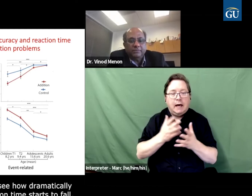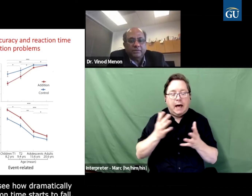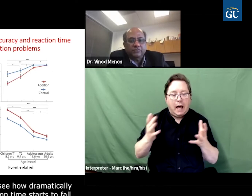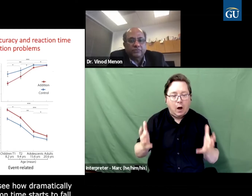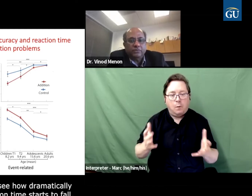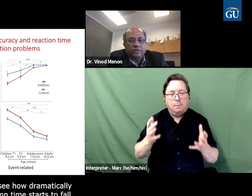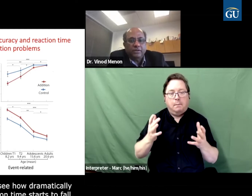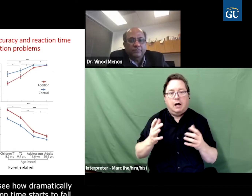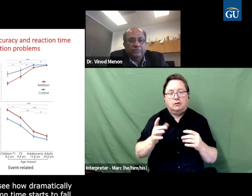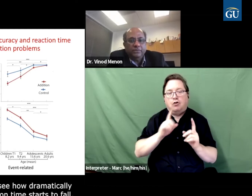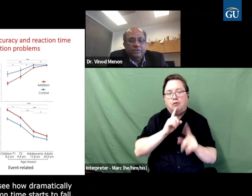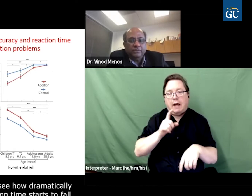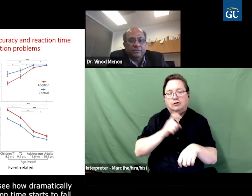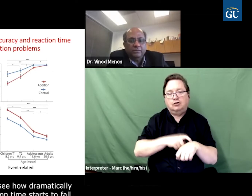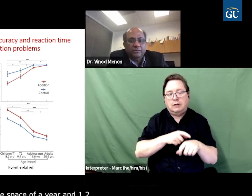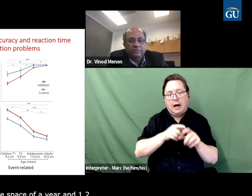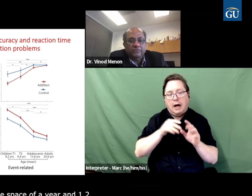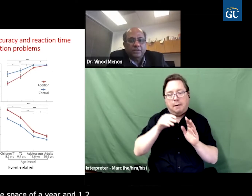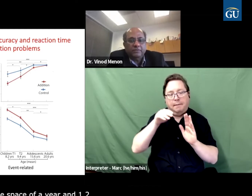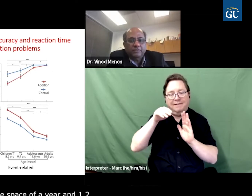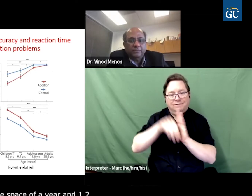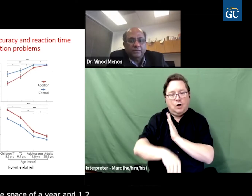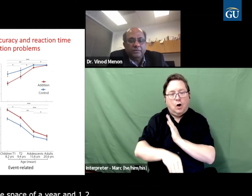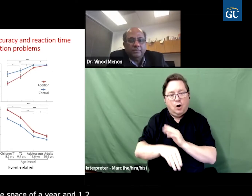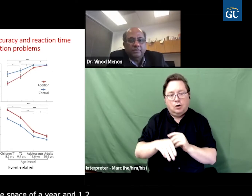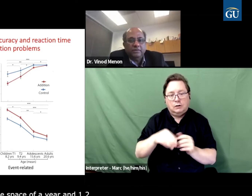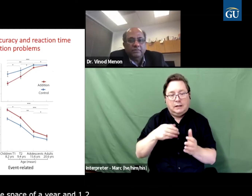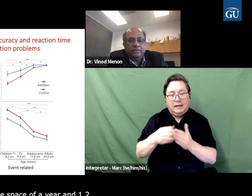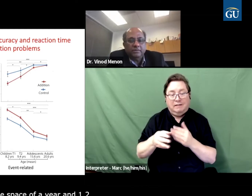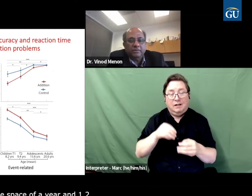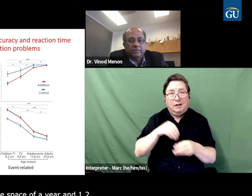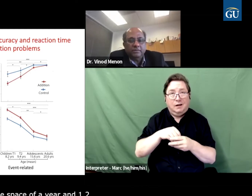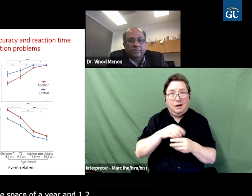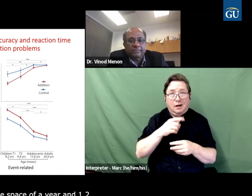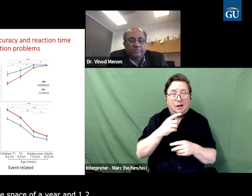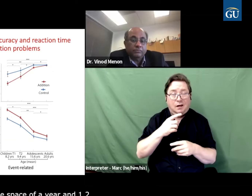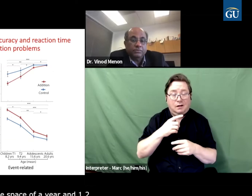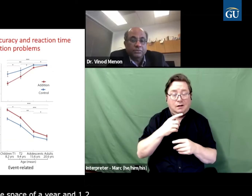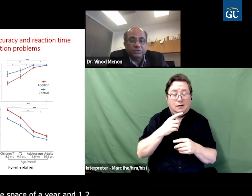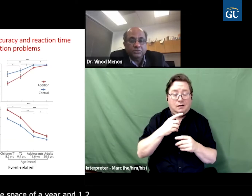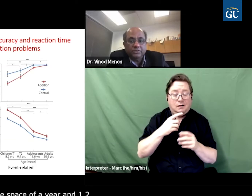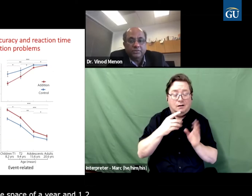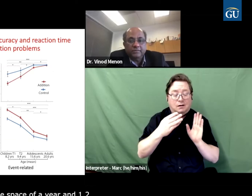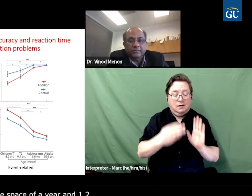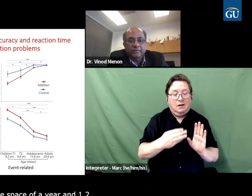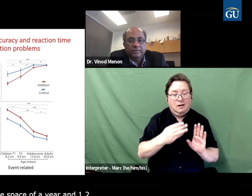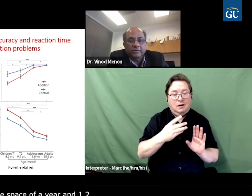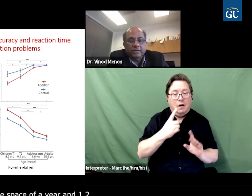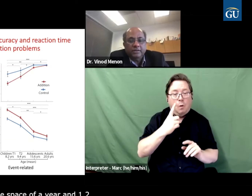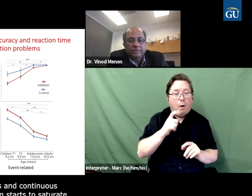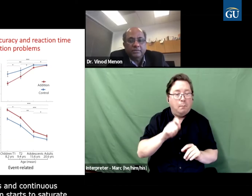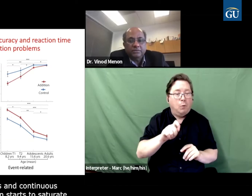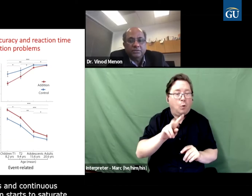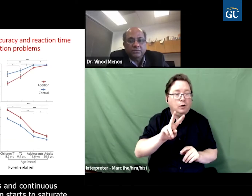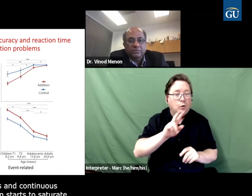the reaction time starts to fall even within the space of a year and